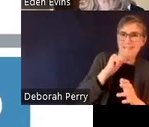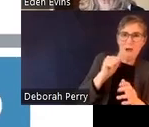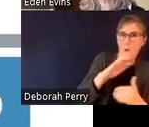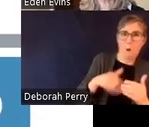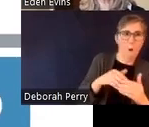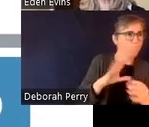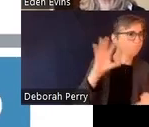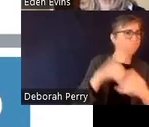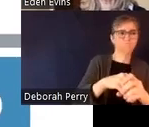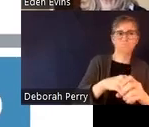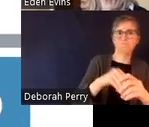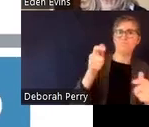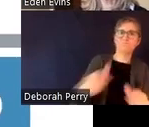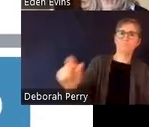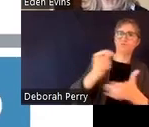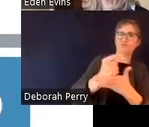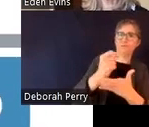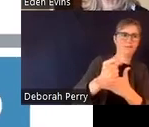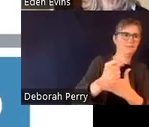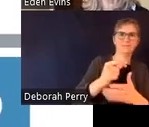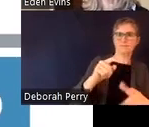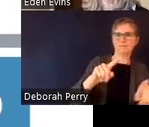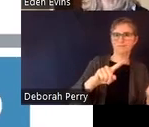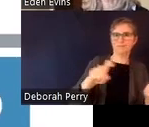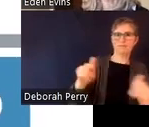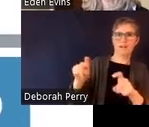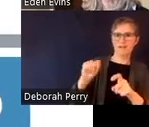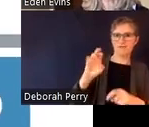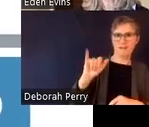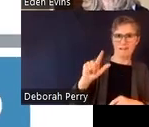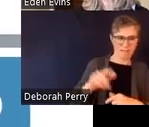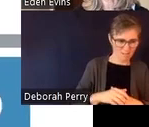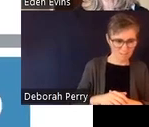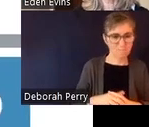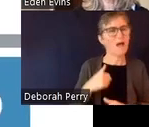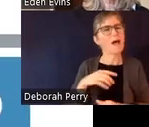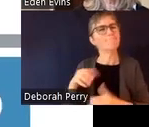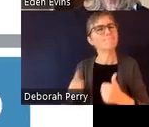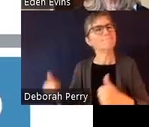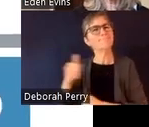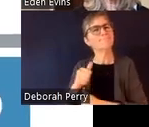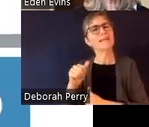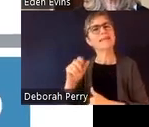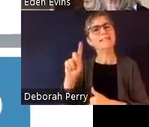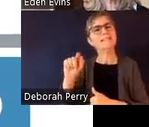and I actually served on as the head of the data safety monitoring board for this trial. But this